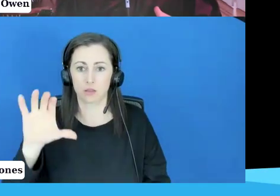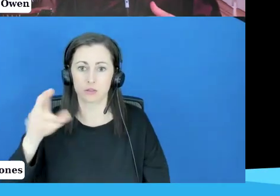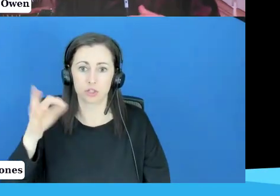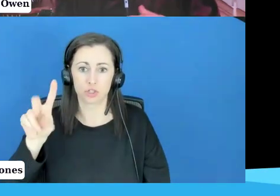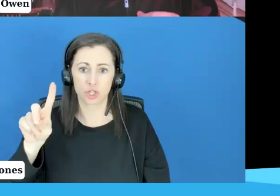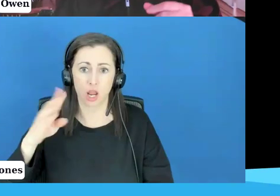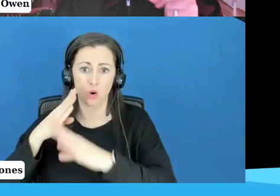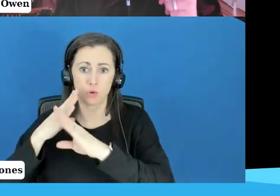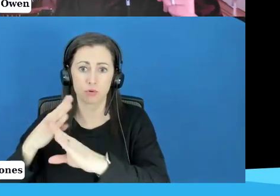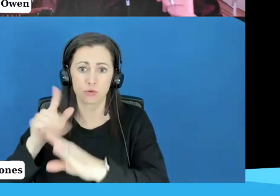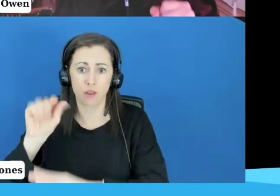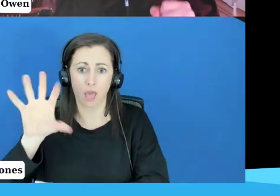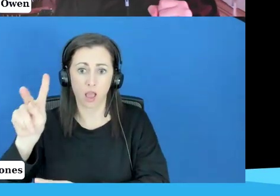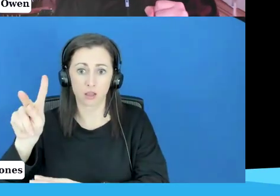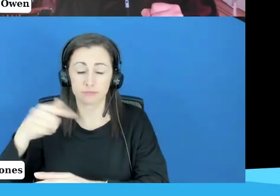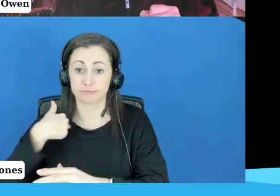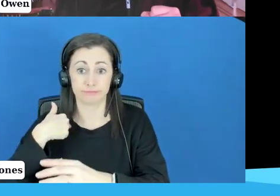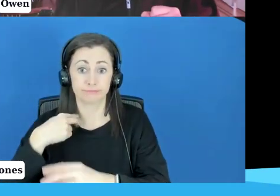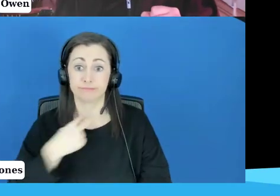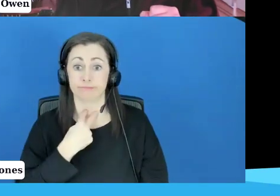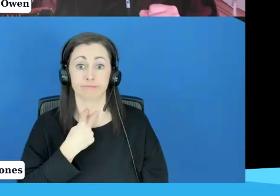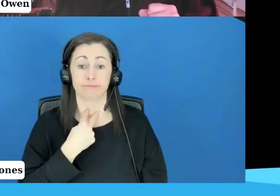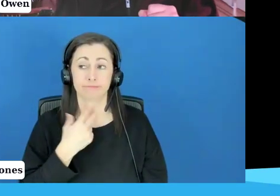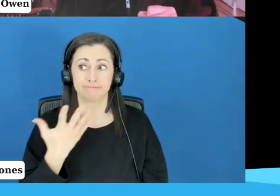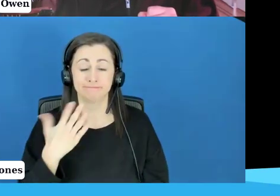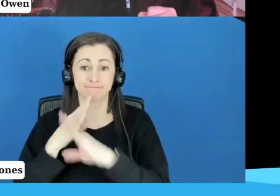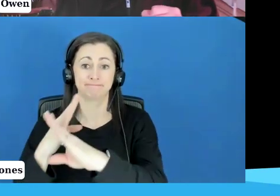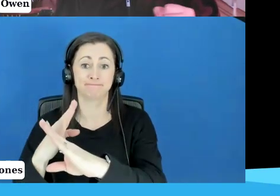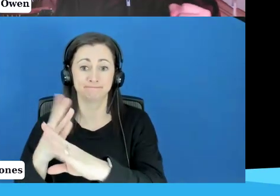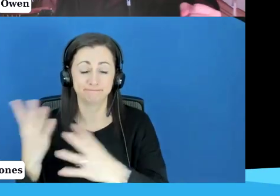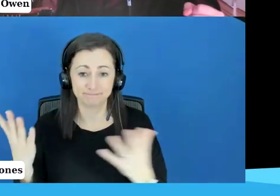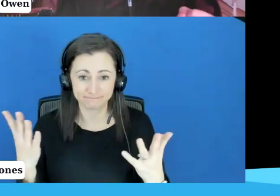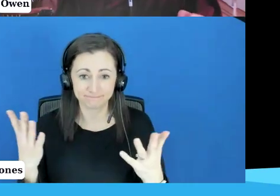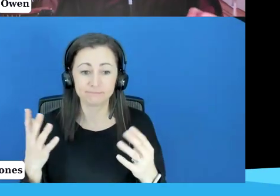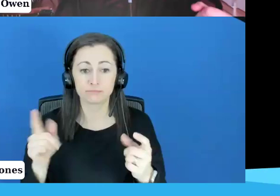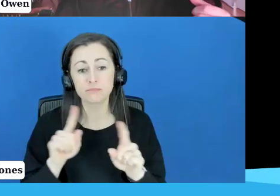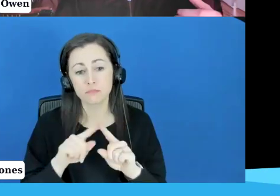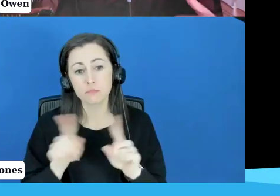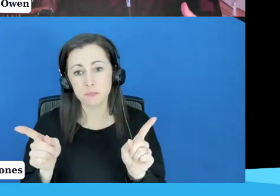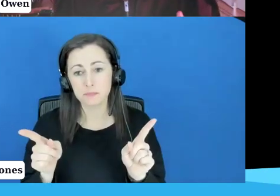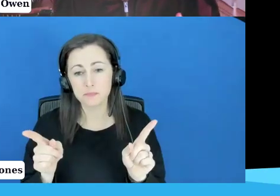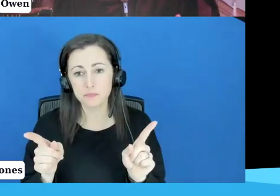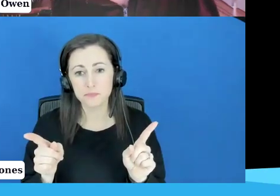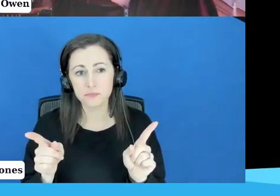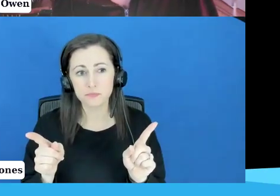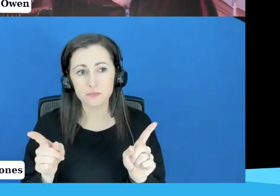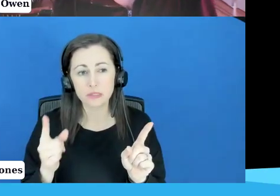and it's just a practical obstacle that we got to come up against, but it is something to think about.